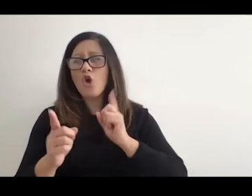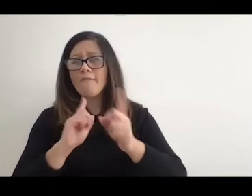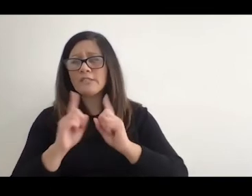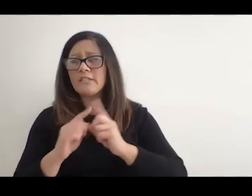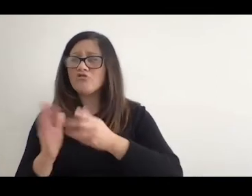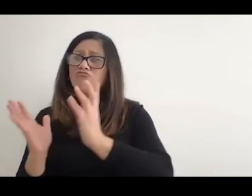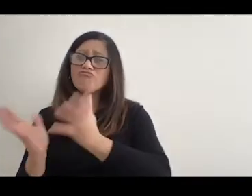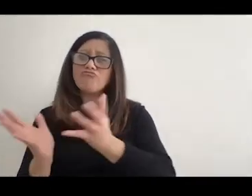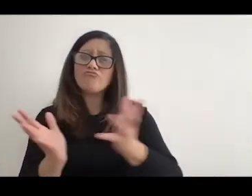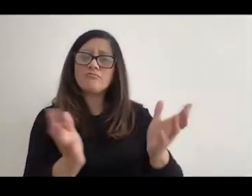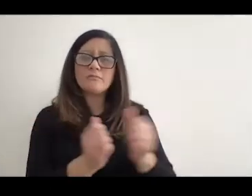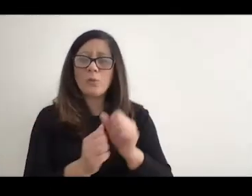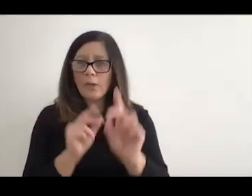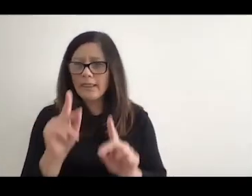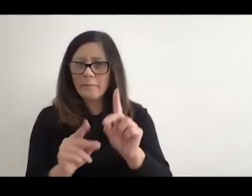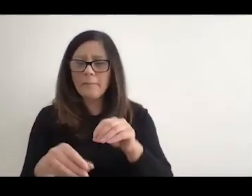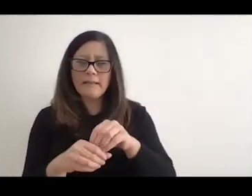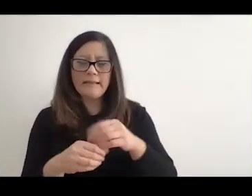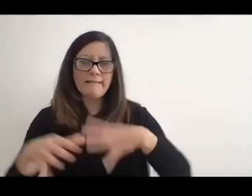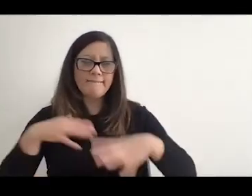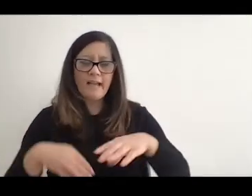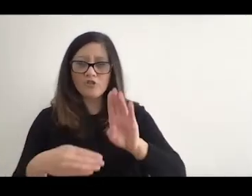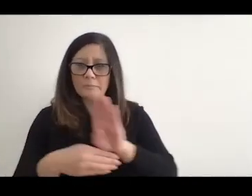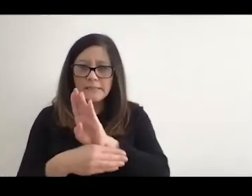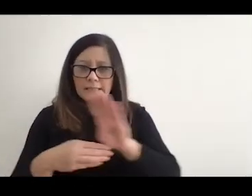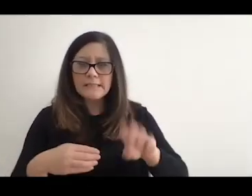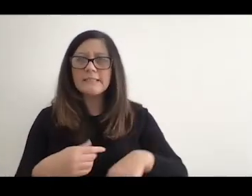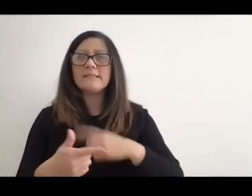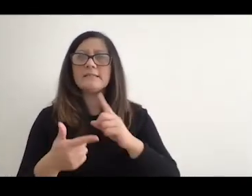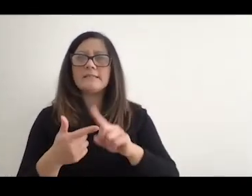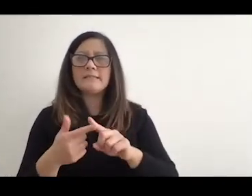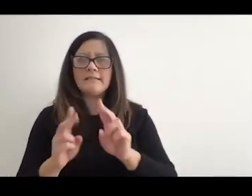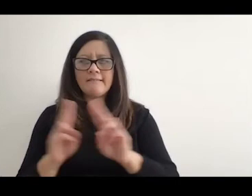With people in the fashion industries, the more boutique brands and